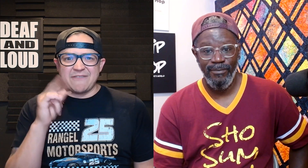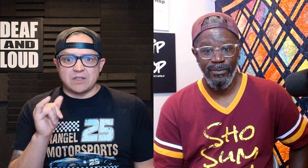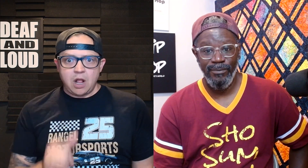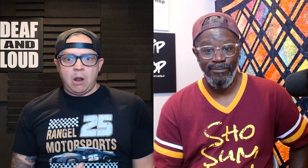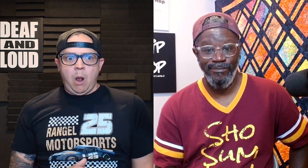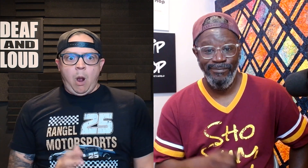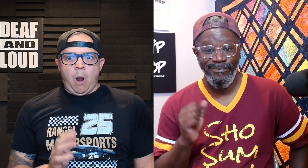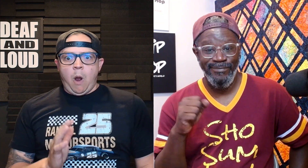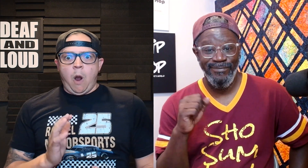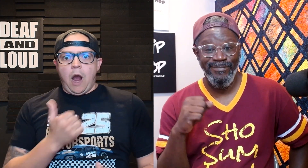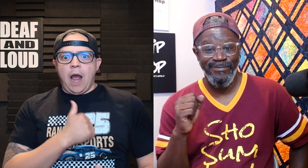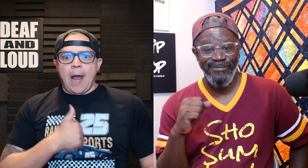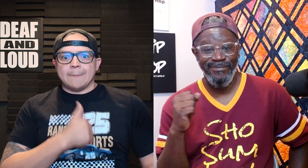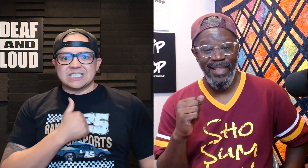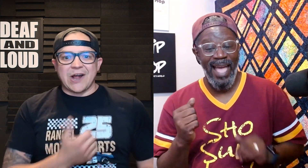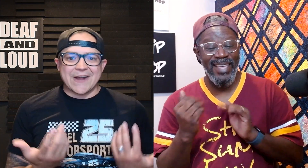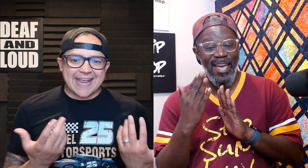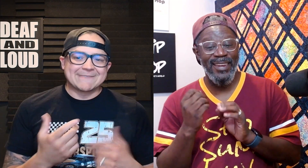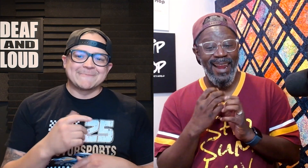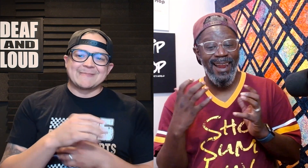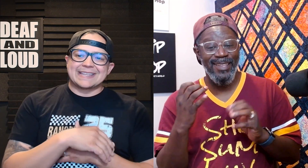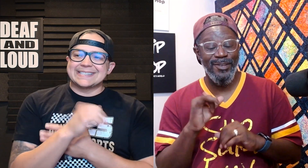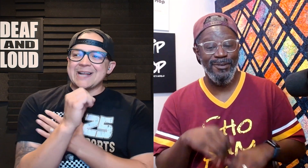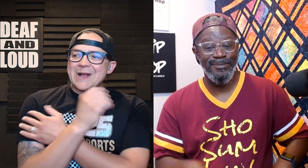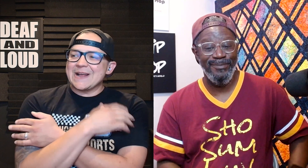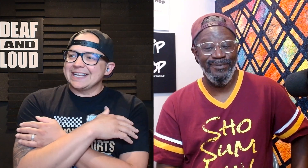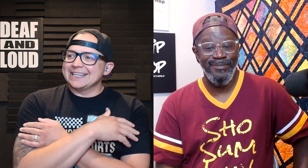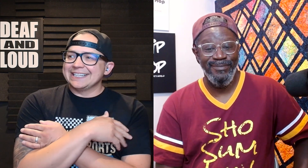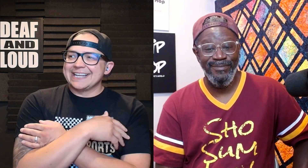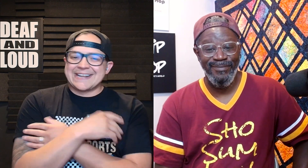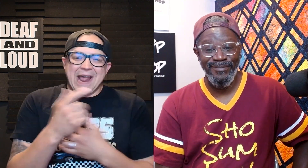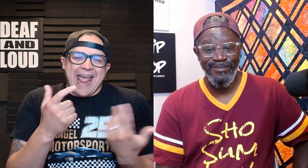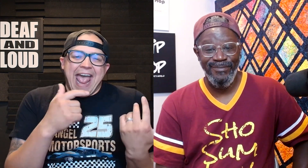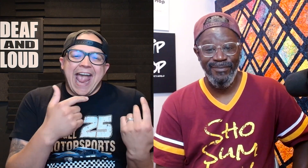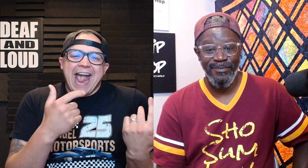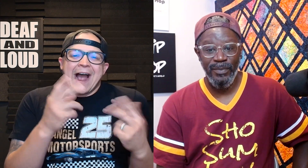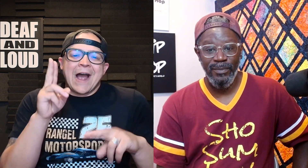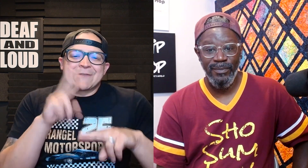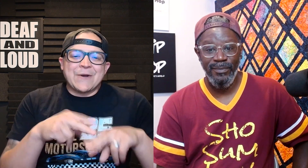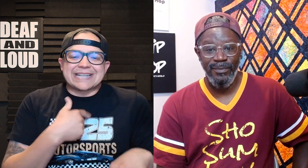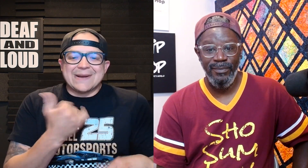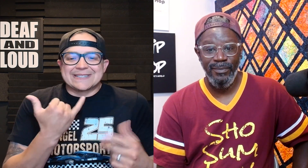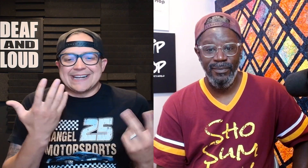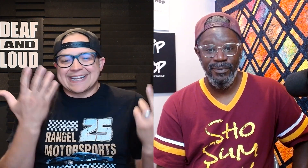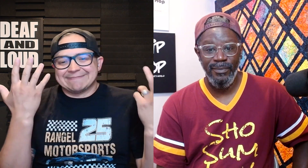And they're like, "Oh, I'm sorry..." I've encountered that a lot. So, you know, of course I was like,